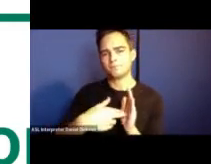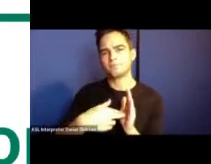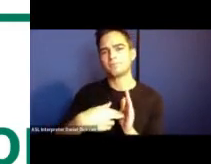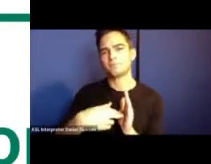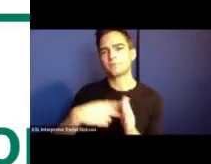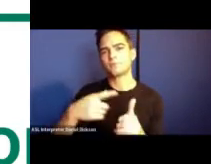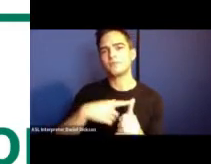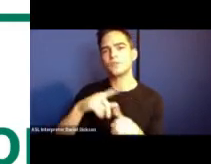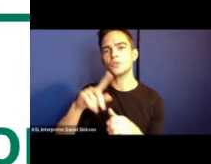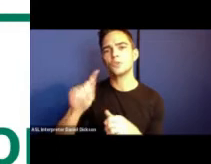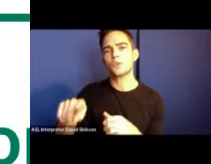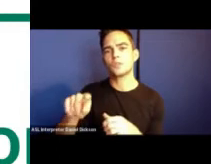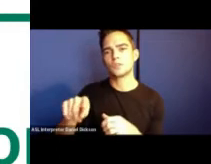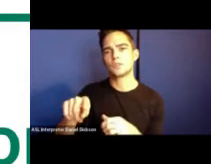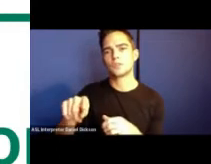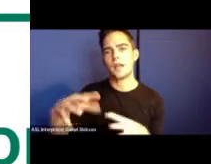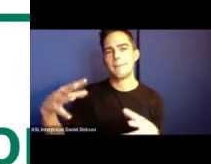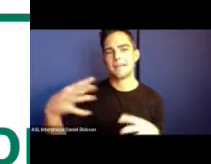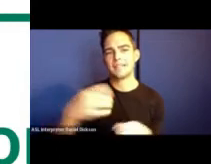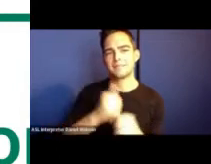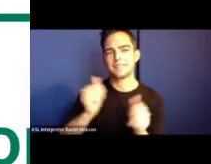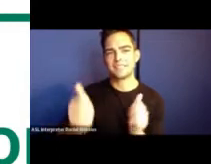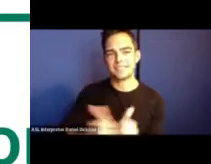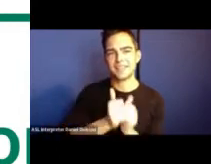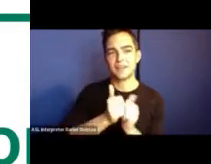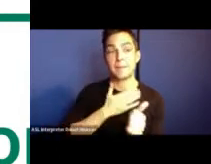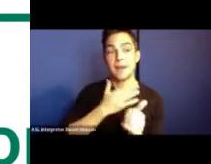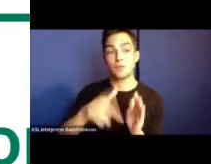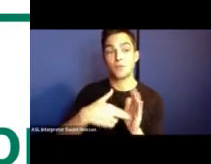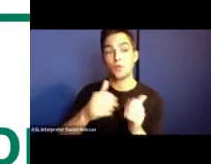question just kind of when them all together. My role with RS W